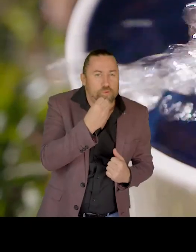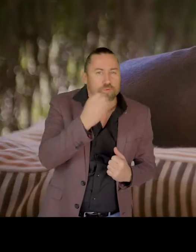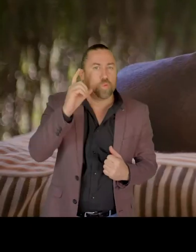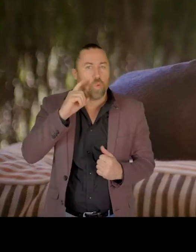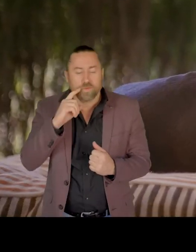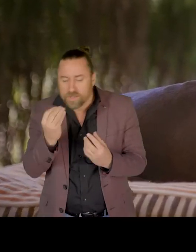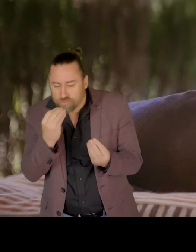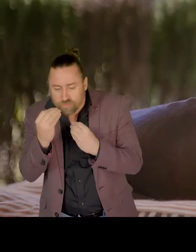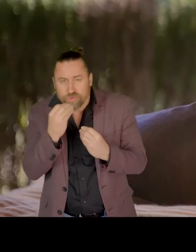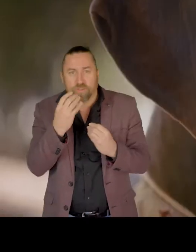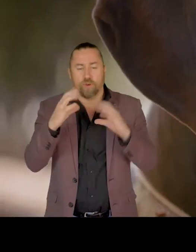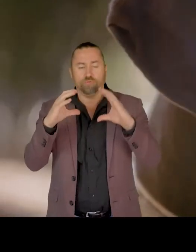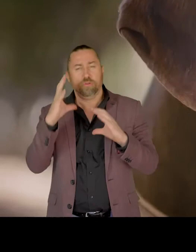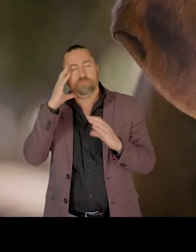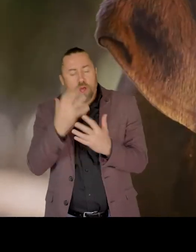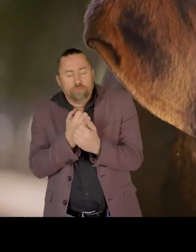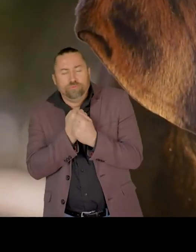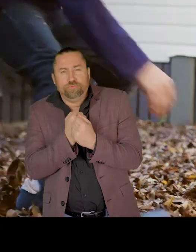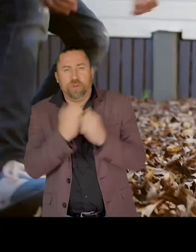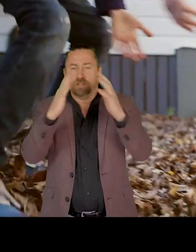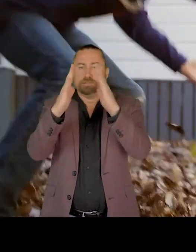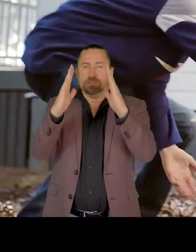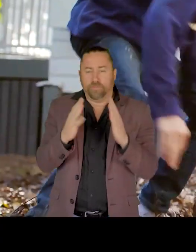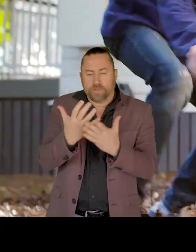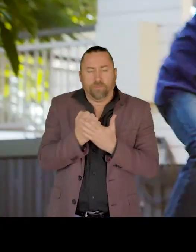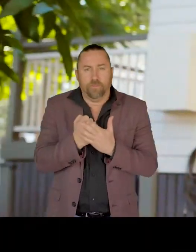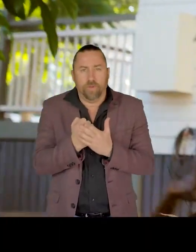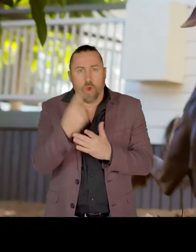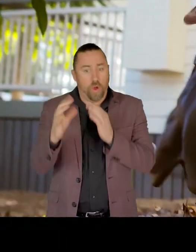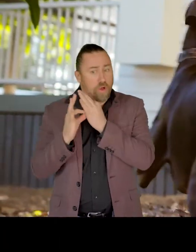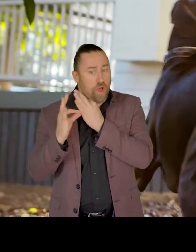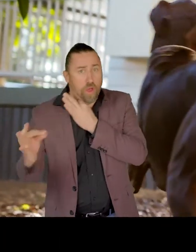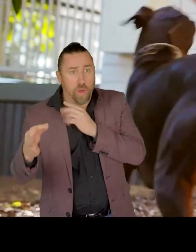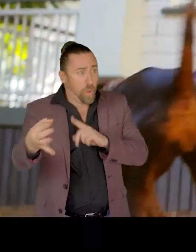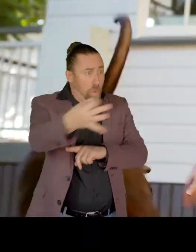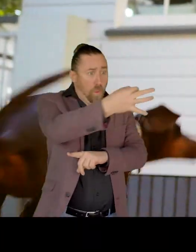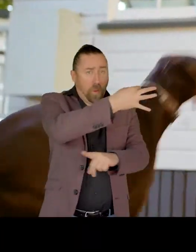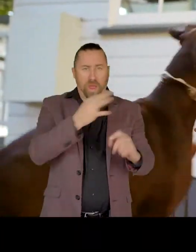a warm and cosy bed, and safe shelter. Never leave your four-legged mate tied up without this stuff, and especially,